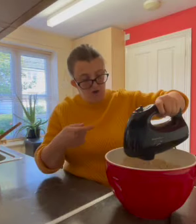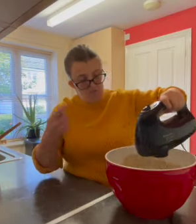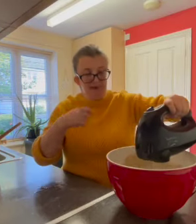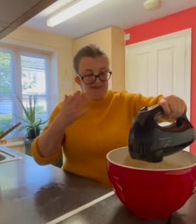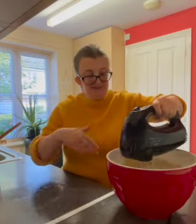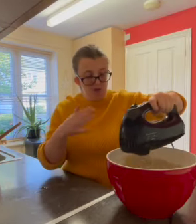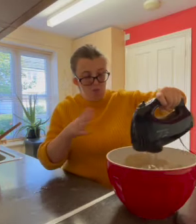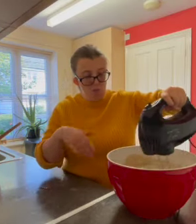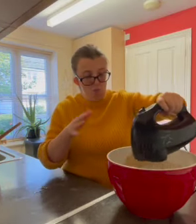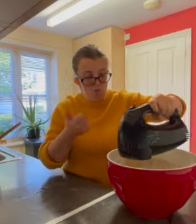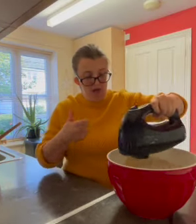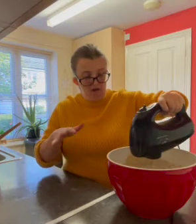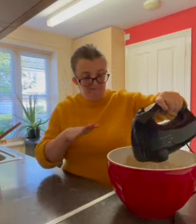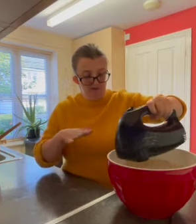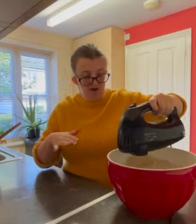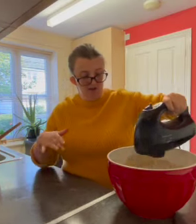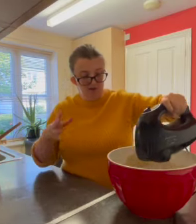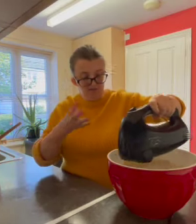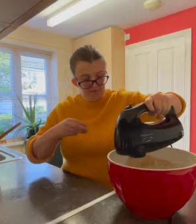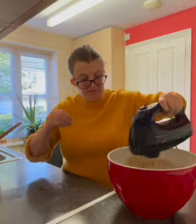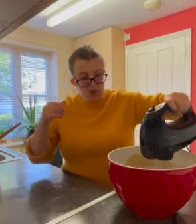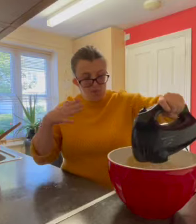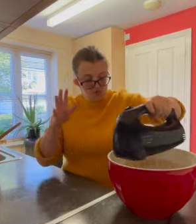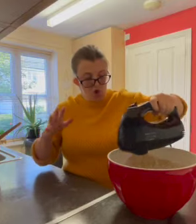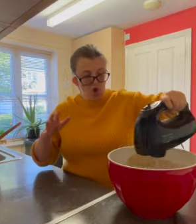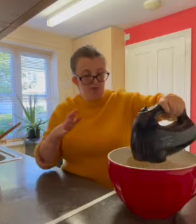Mix it well until the flour is gone,